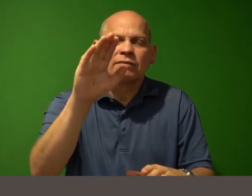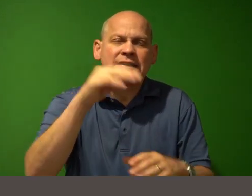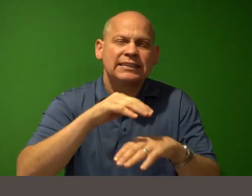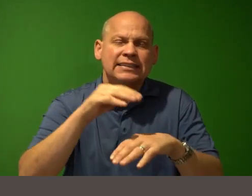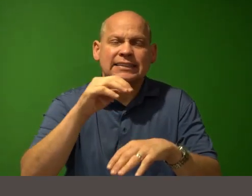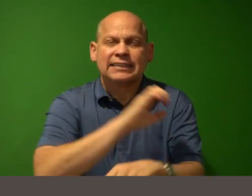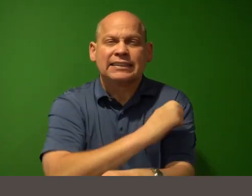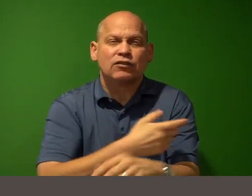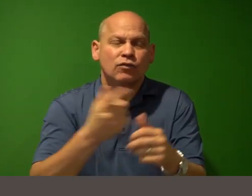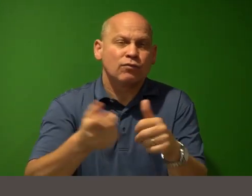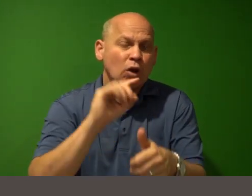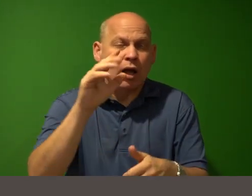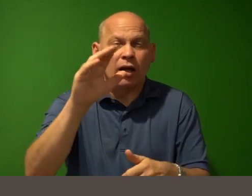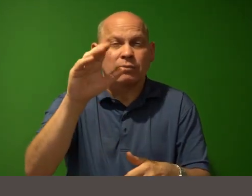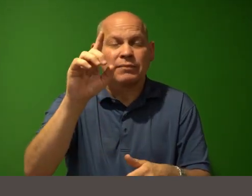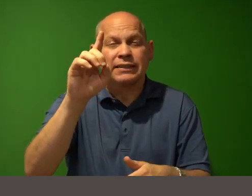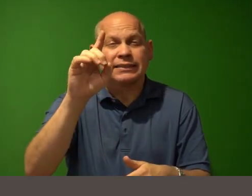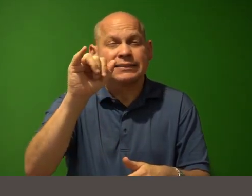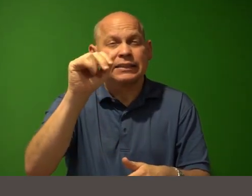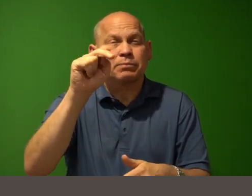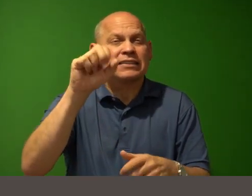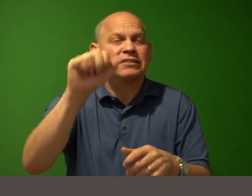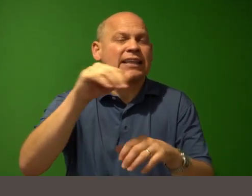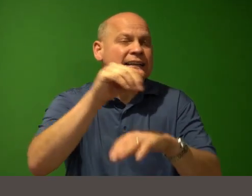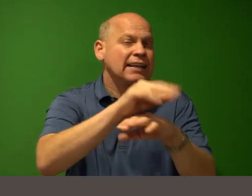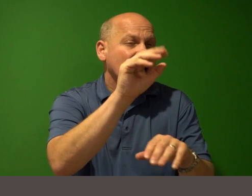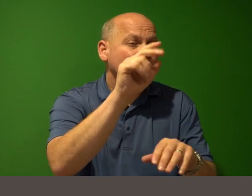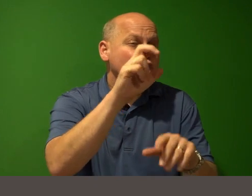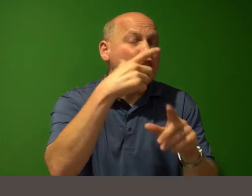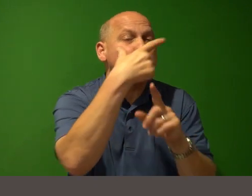The Dimension that Nightcrawler teleports to when he teleports.